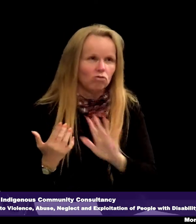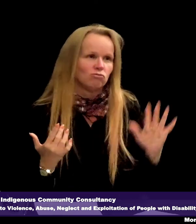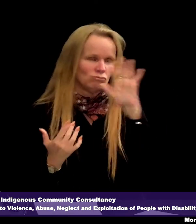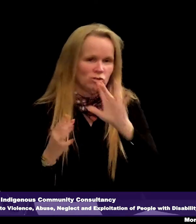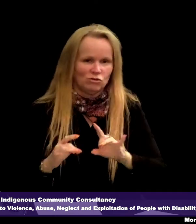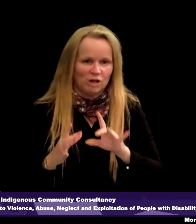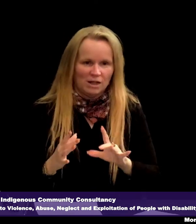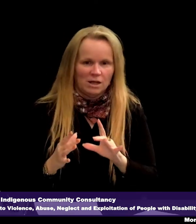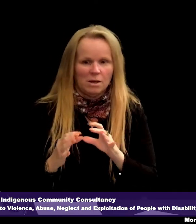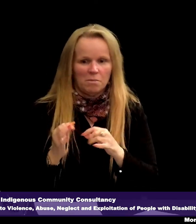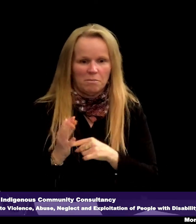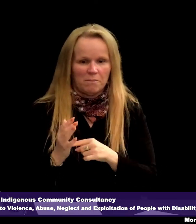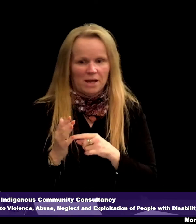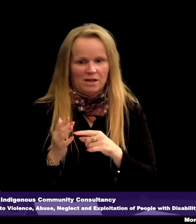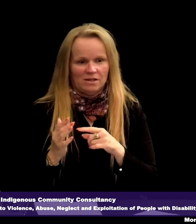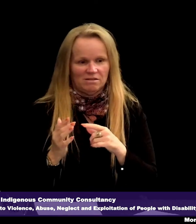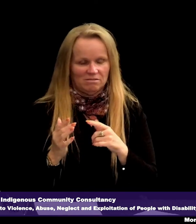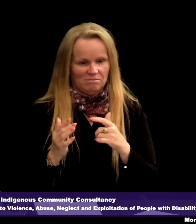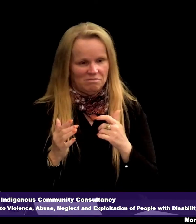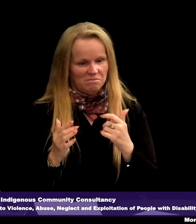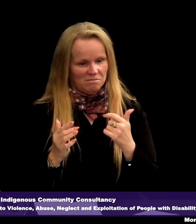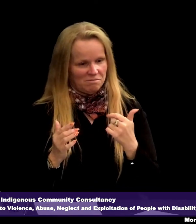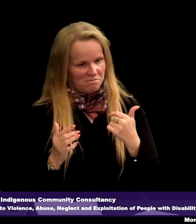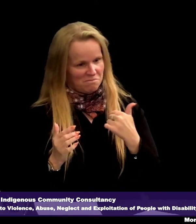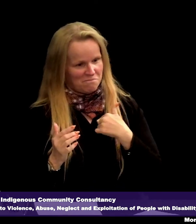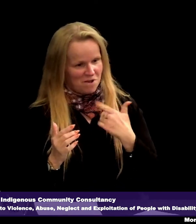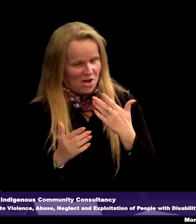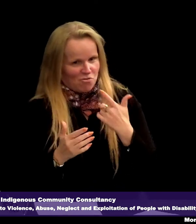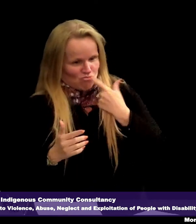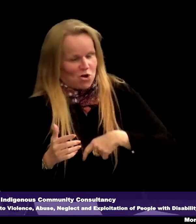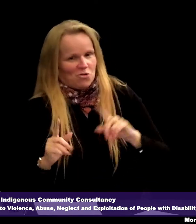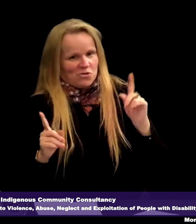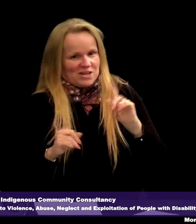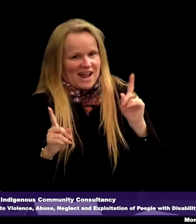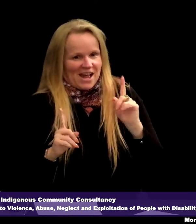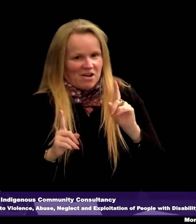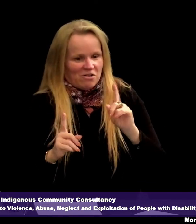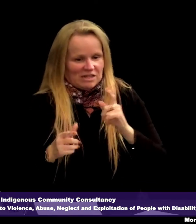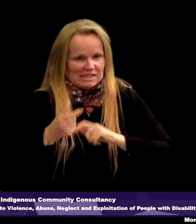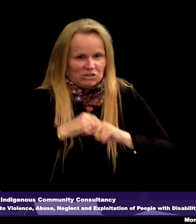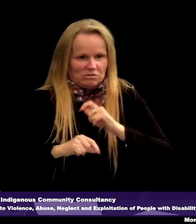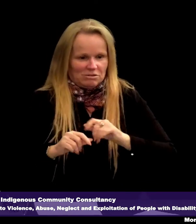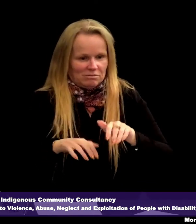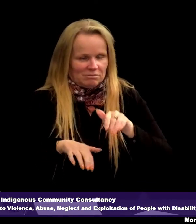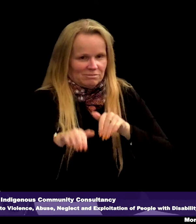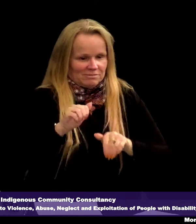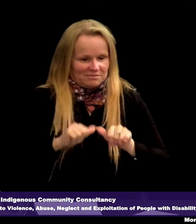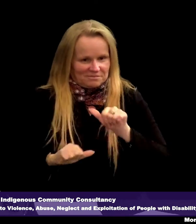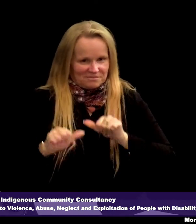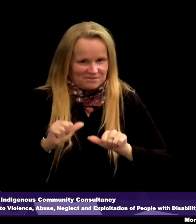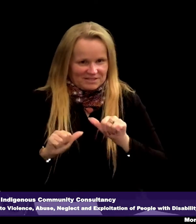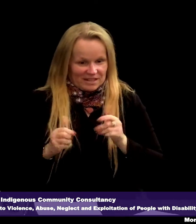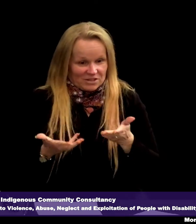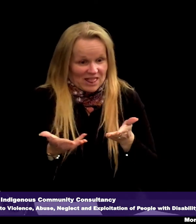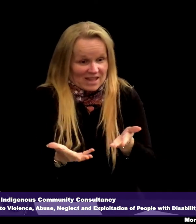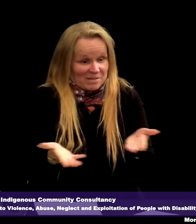There are very few around the country, but my role at the moment is to kind of take a